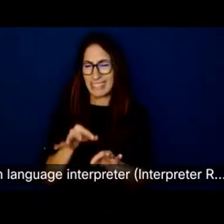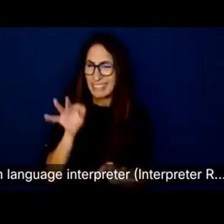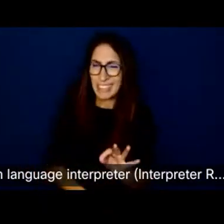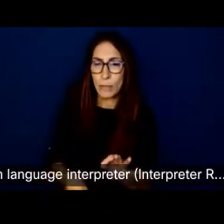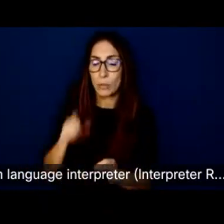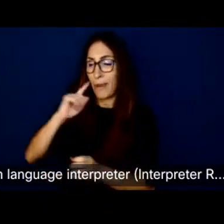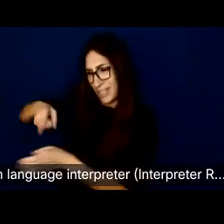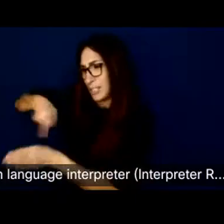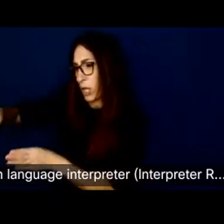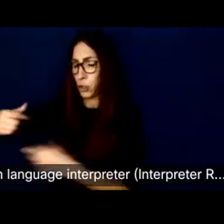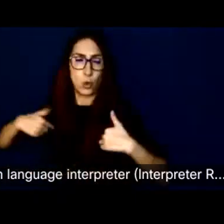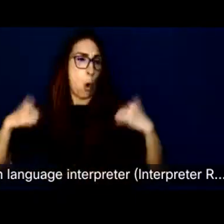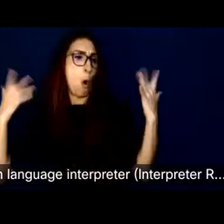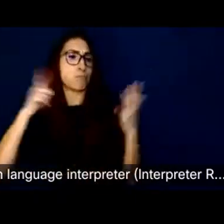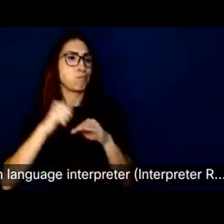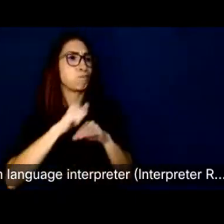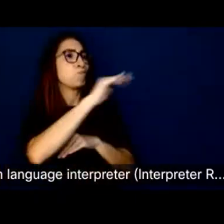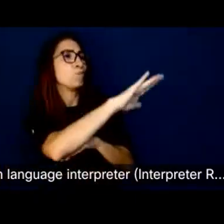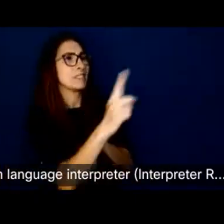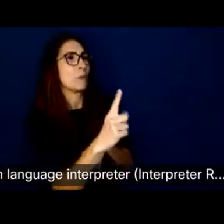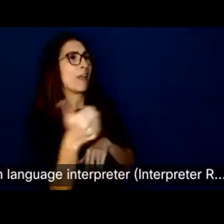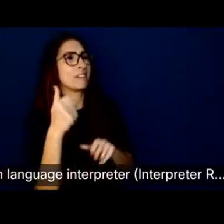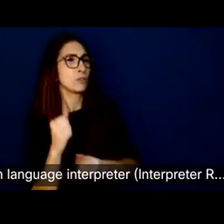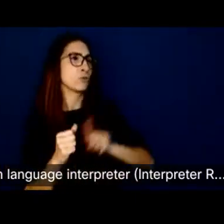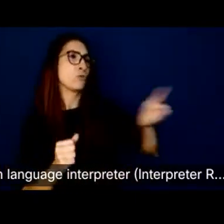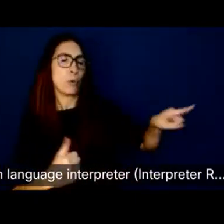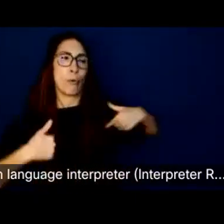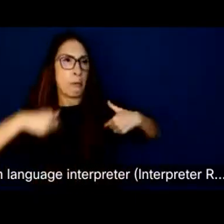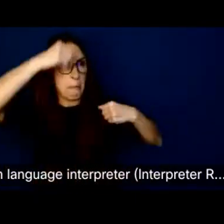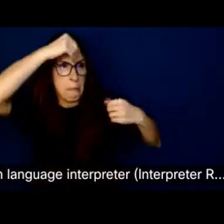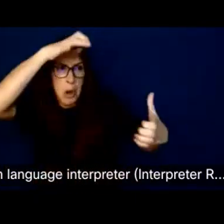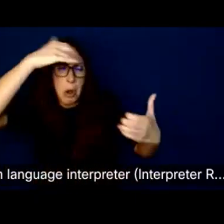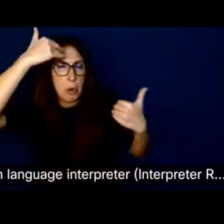deal with what is happening if it's not your specialty. But I